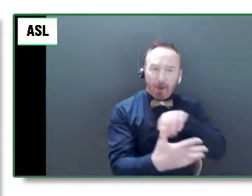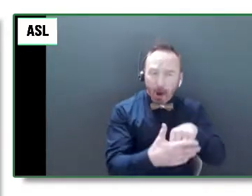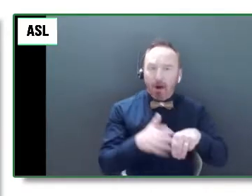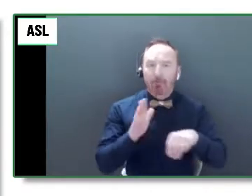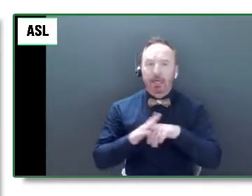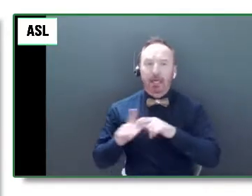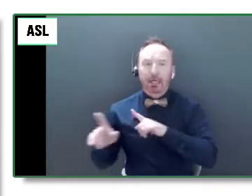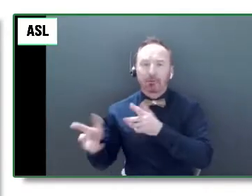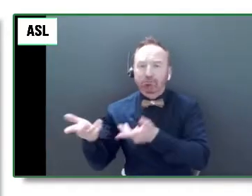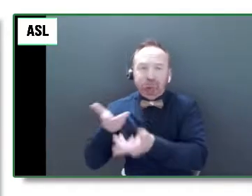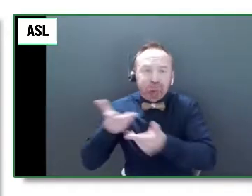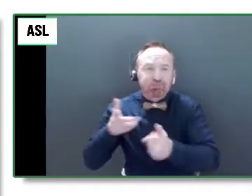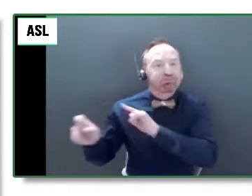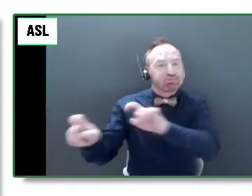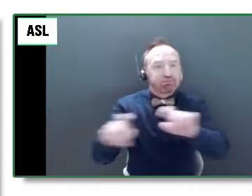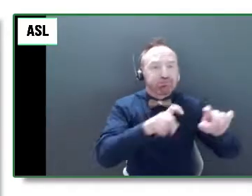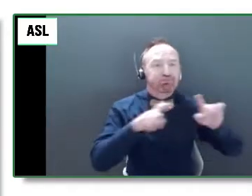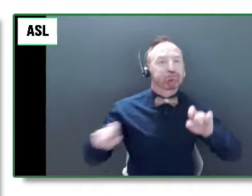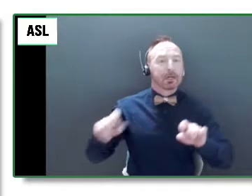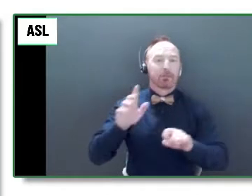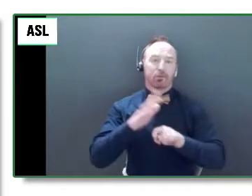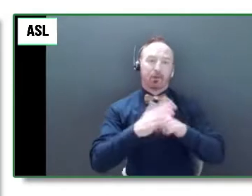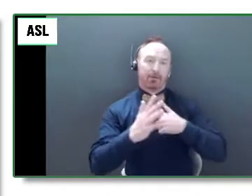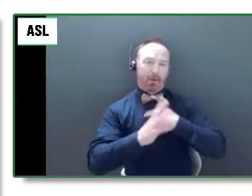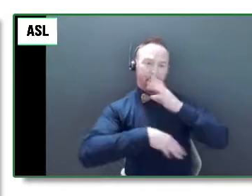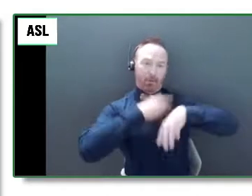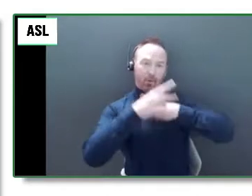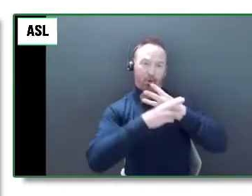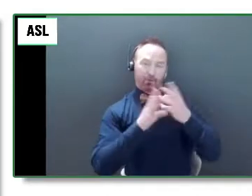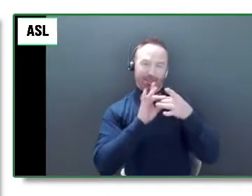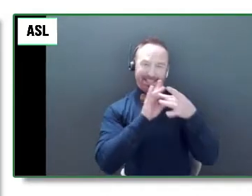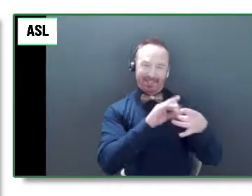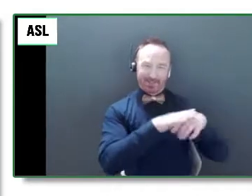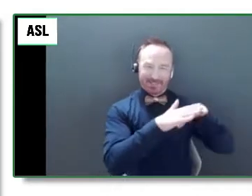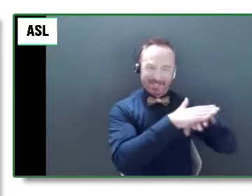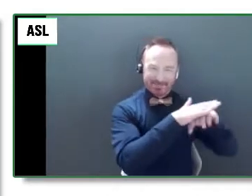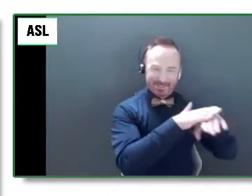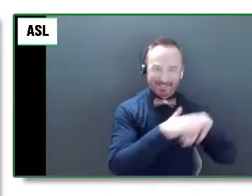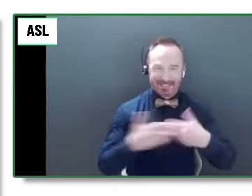status at places around the world. Welcome Mayaan.